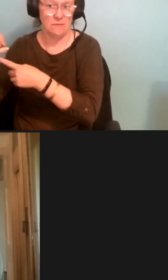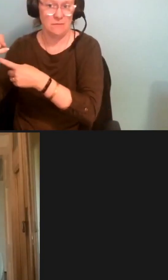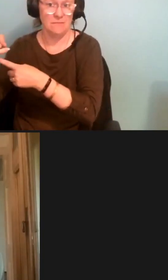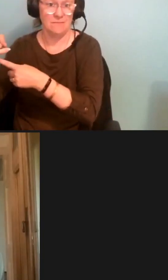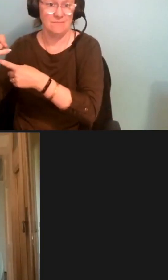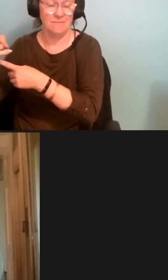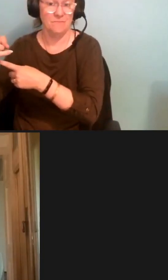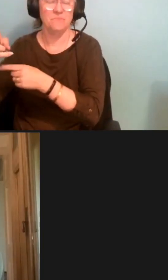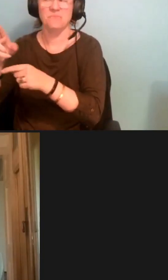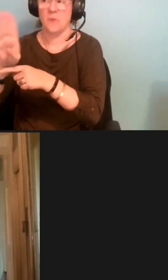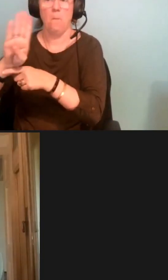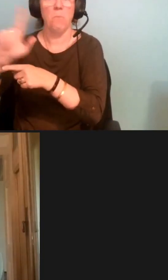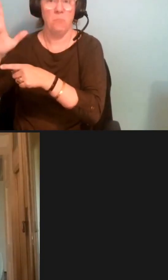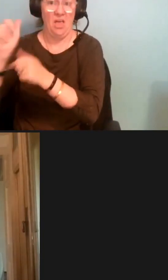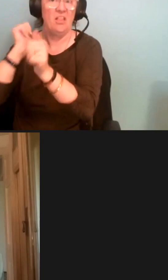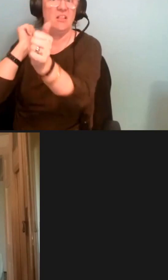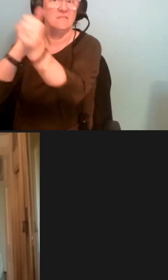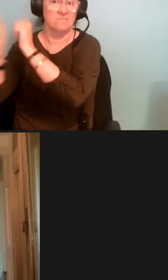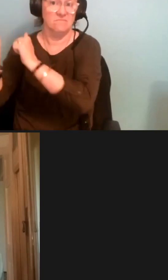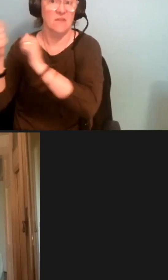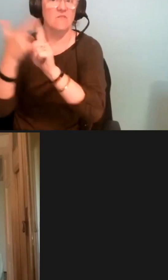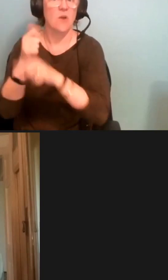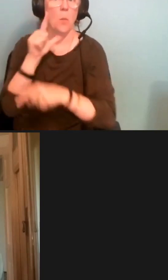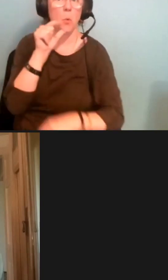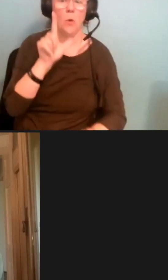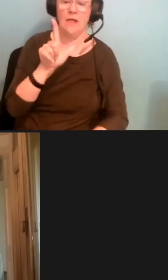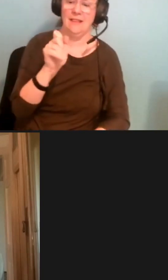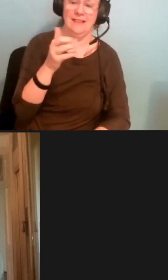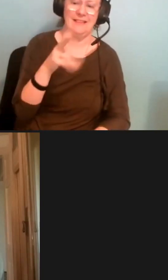K movement lead K initiative I think they do an amazingly great job of